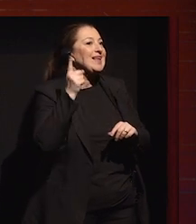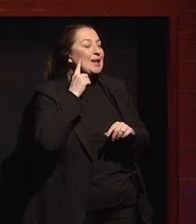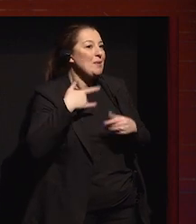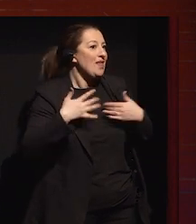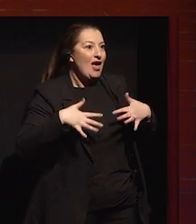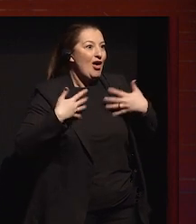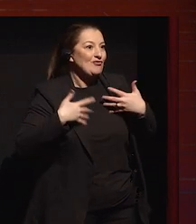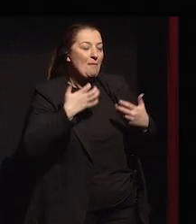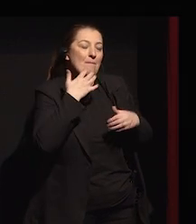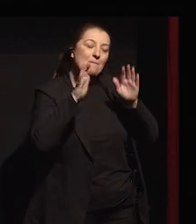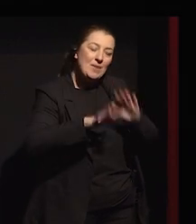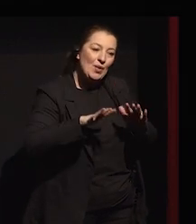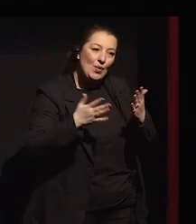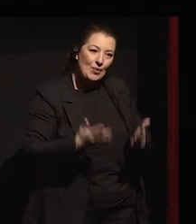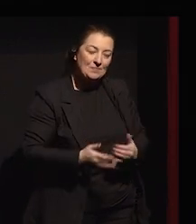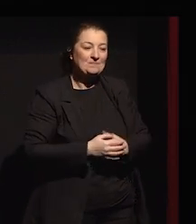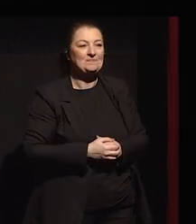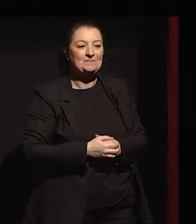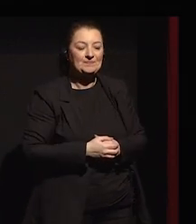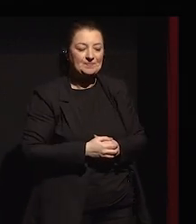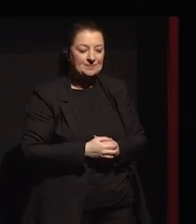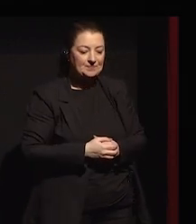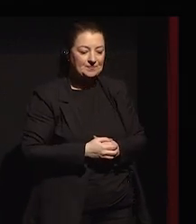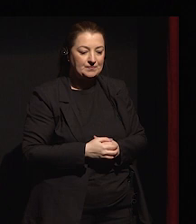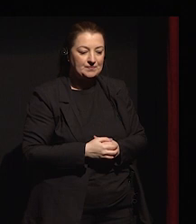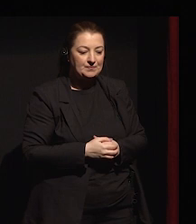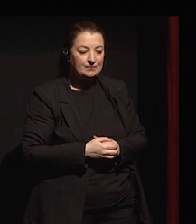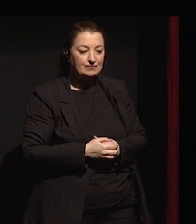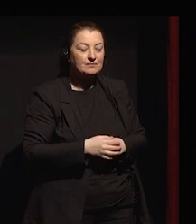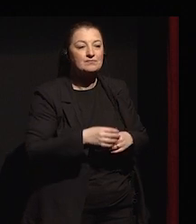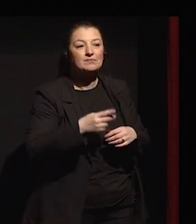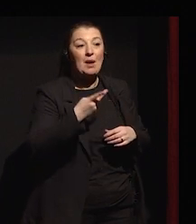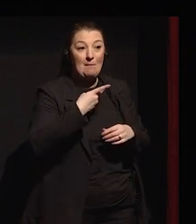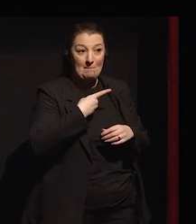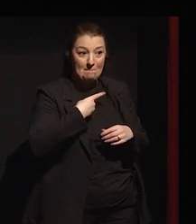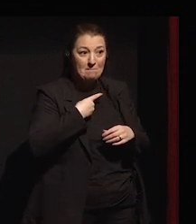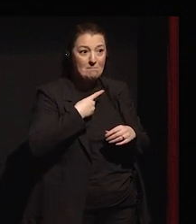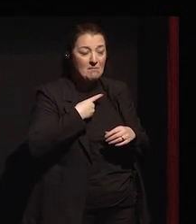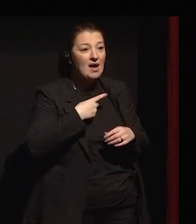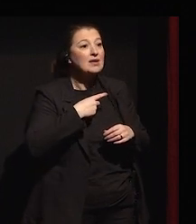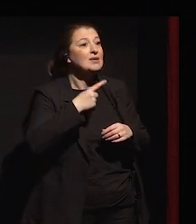Well. Every time that I hear Jude Kelly talk about the WOW Festival,